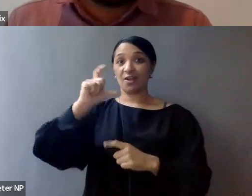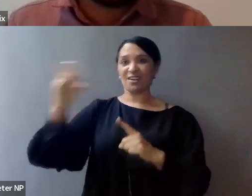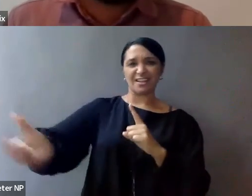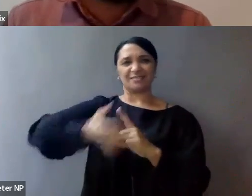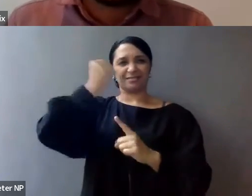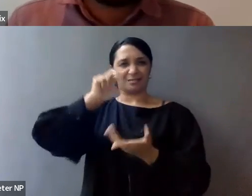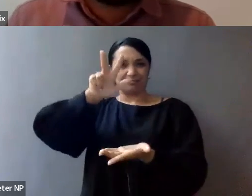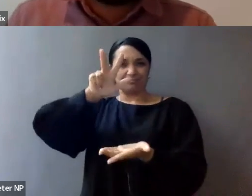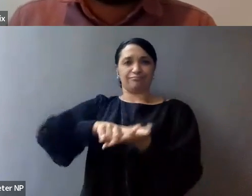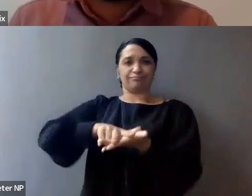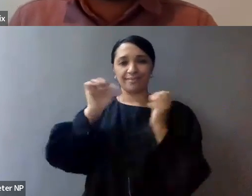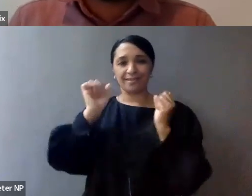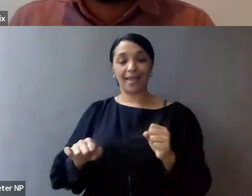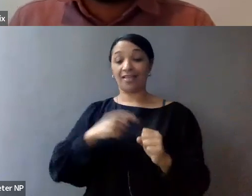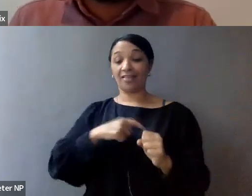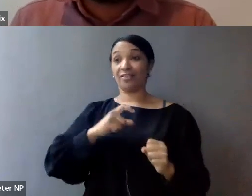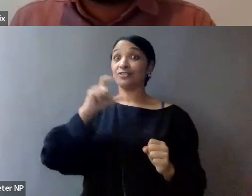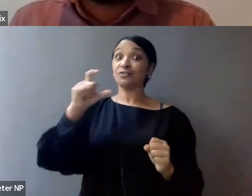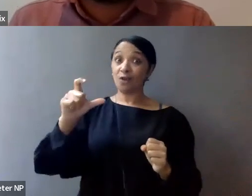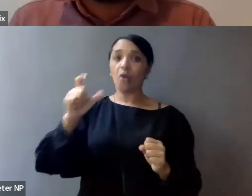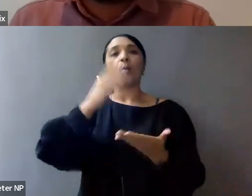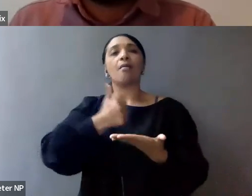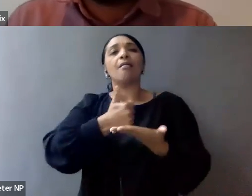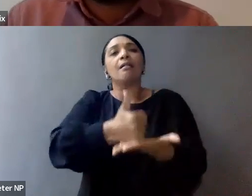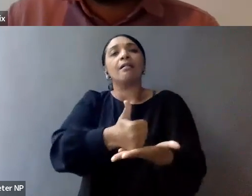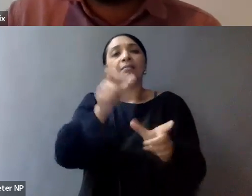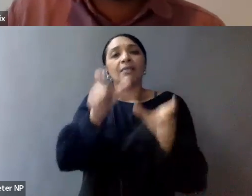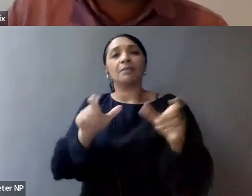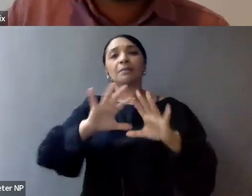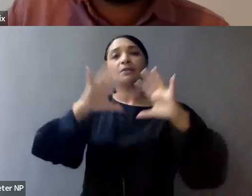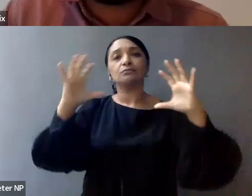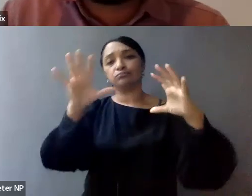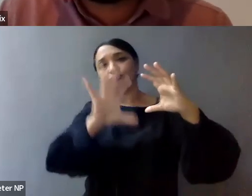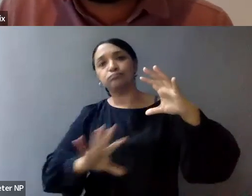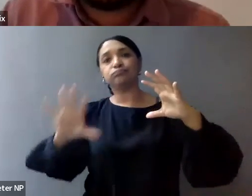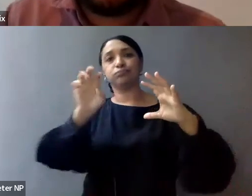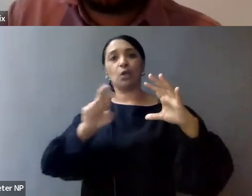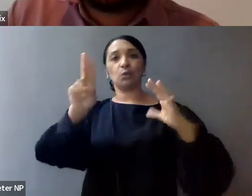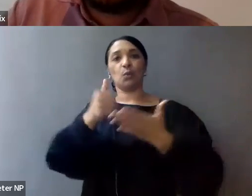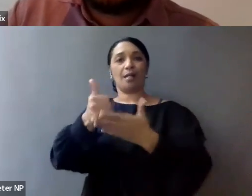and a card that really helps Persons with Disabilities in all the Union. Thank you so much.